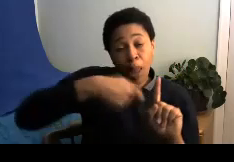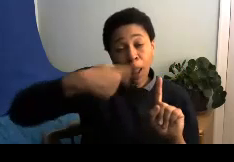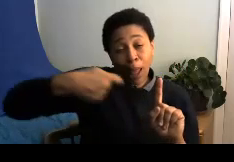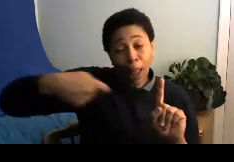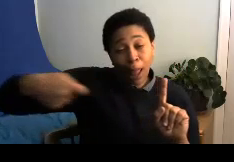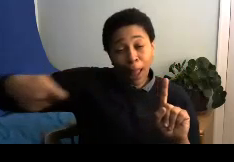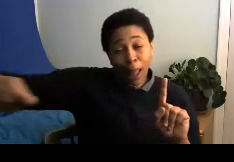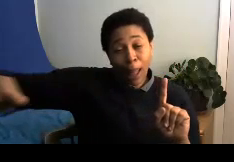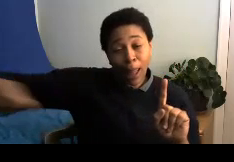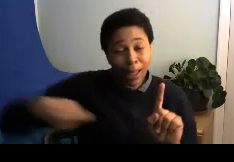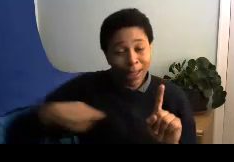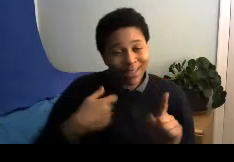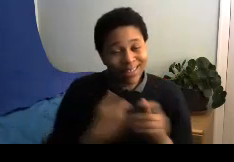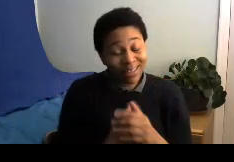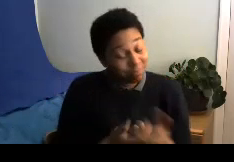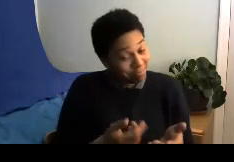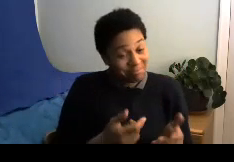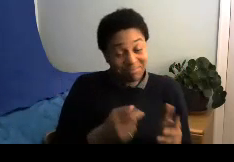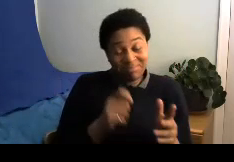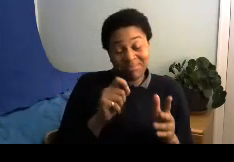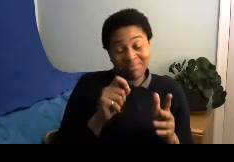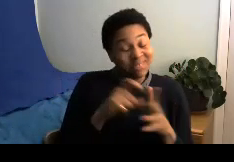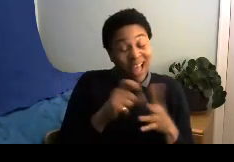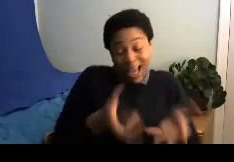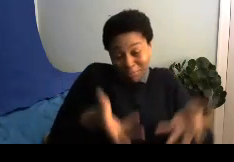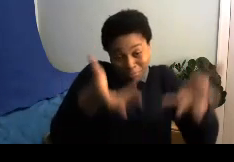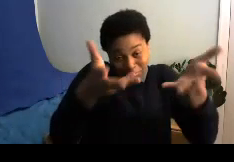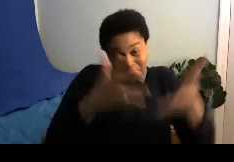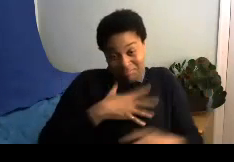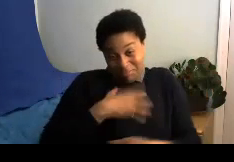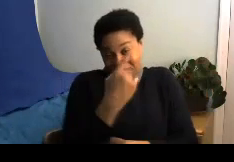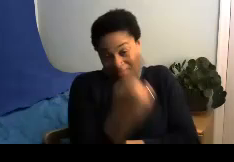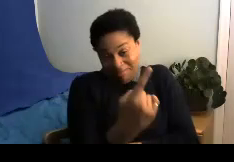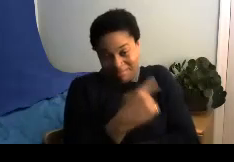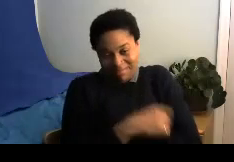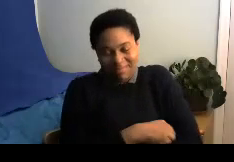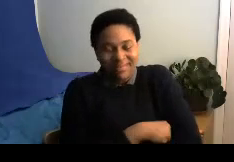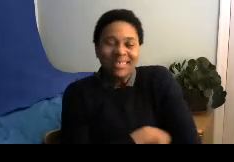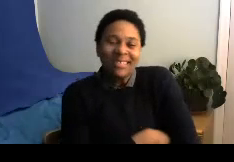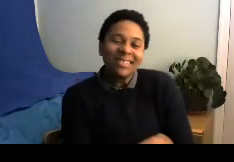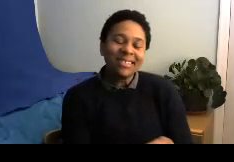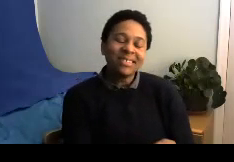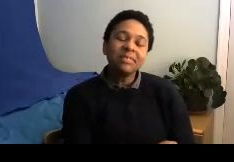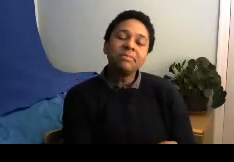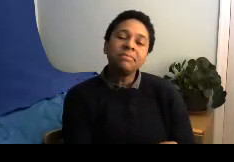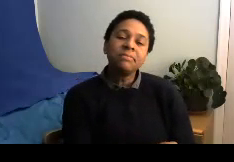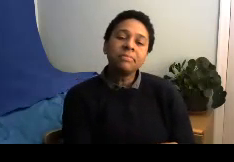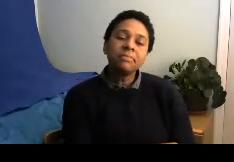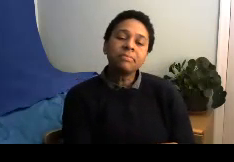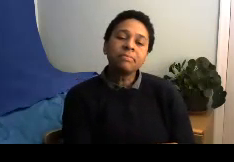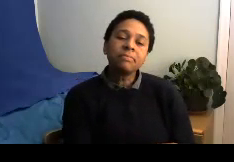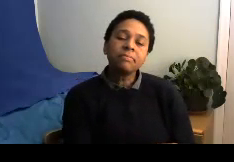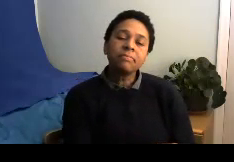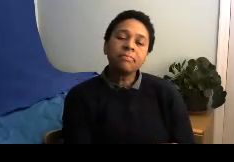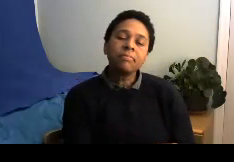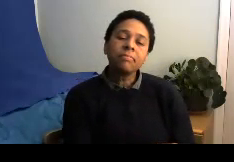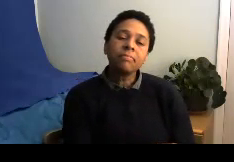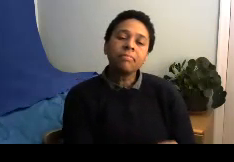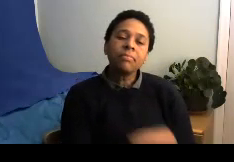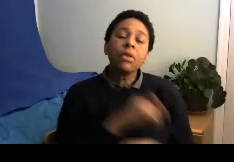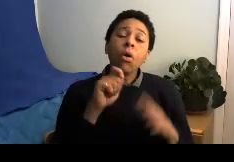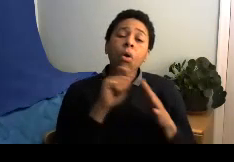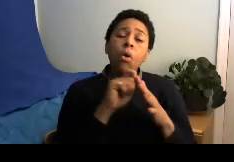You know I come from, you know, I probably stand at a